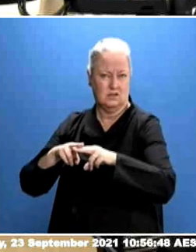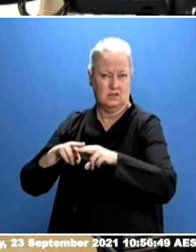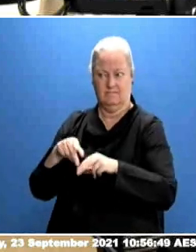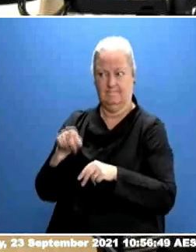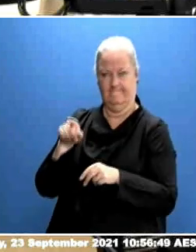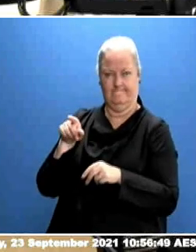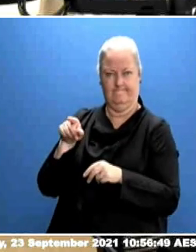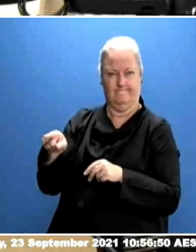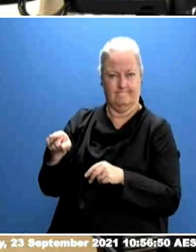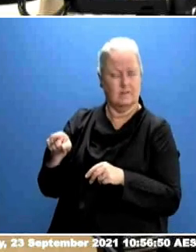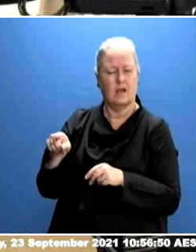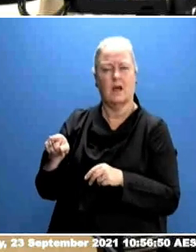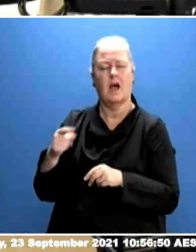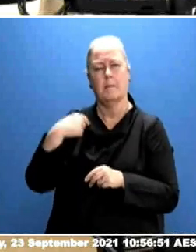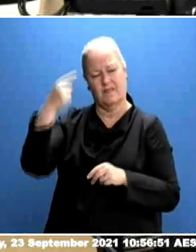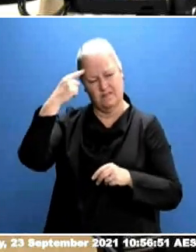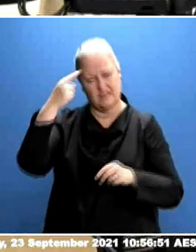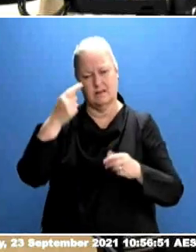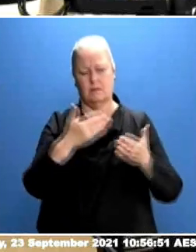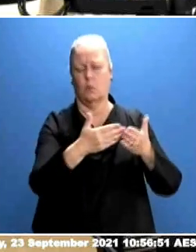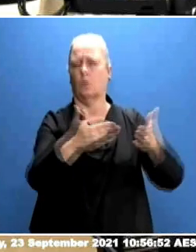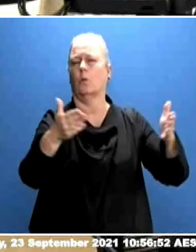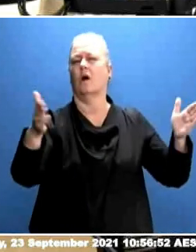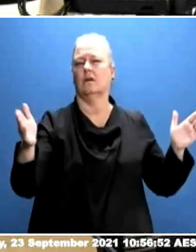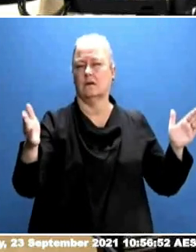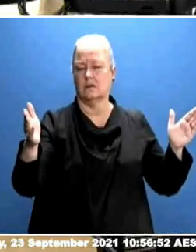So it's the wider cohort that I'm asking about.